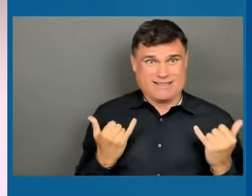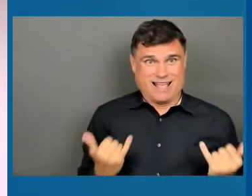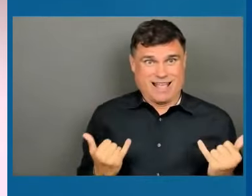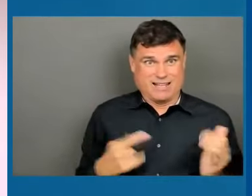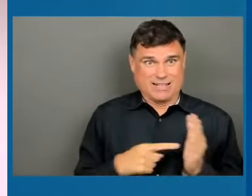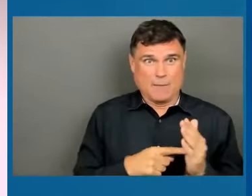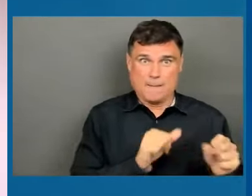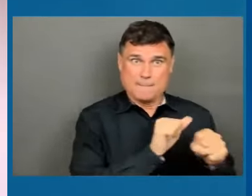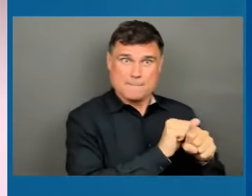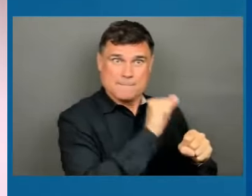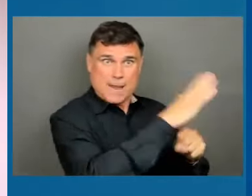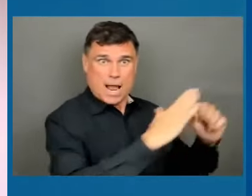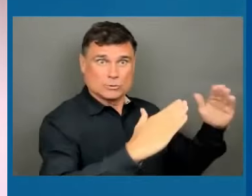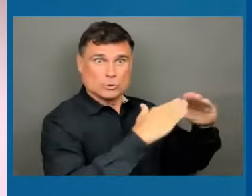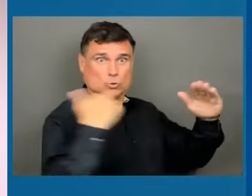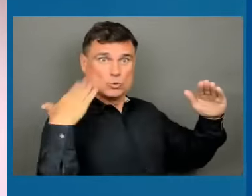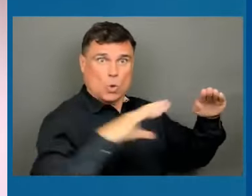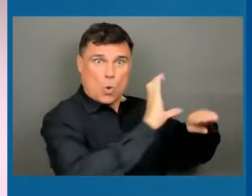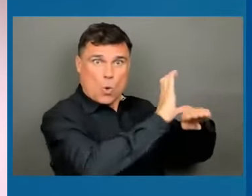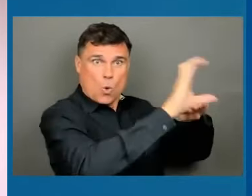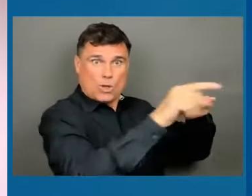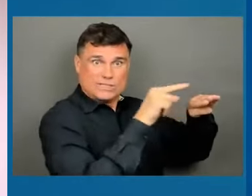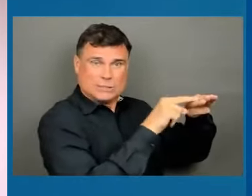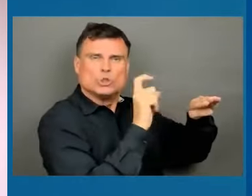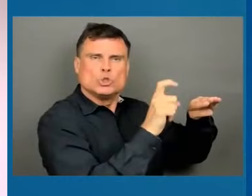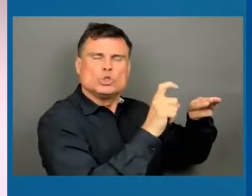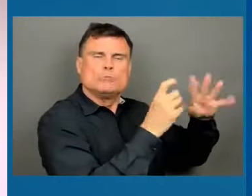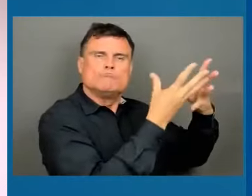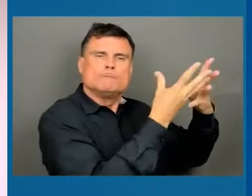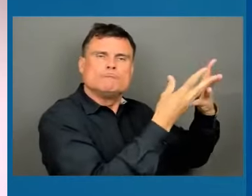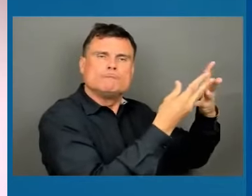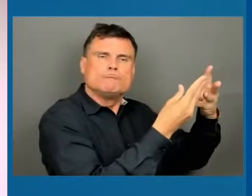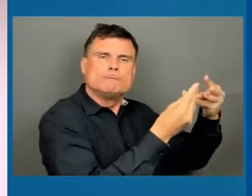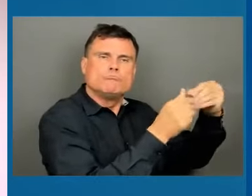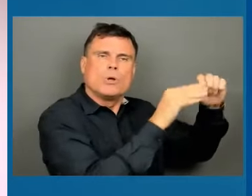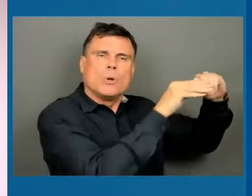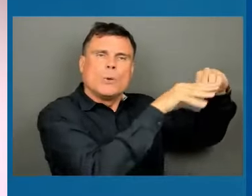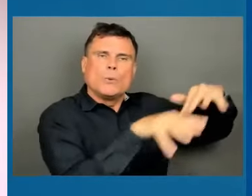B.C. there are knows rivers are at risk to flooding. Yesterday